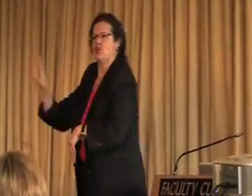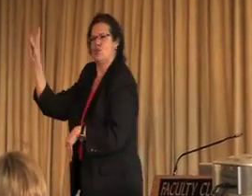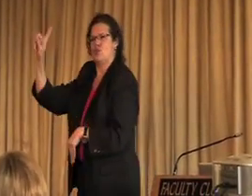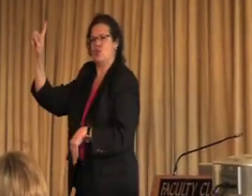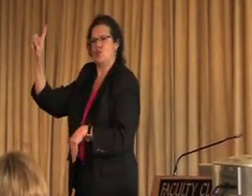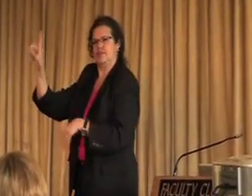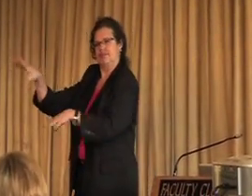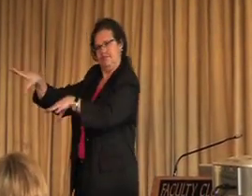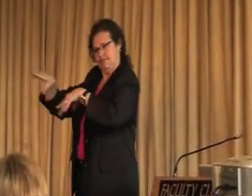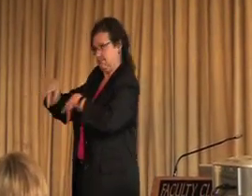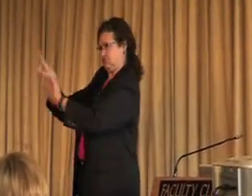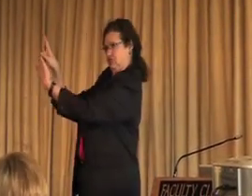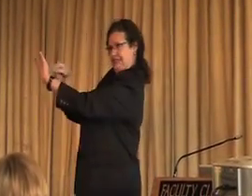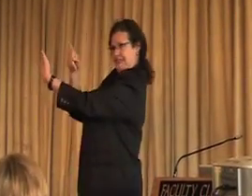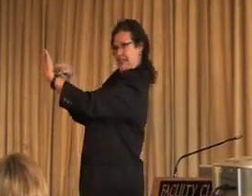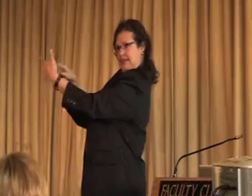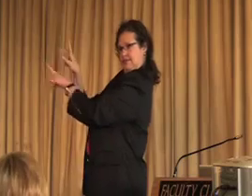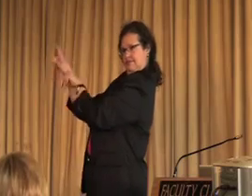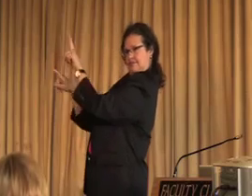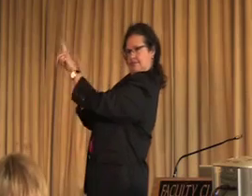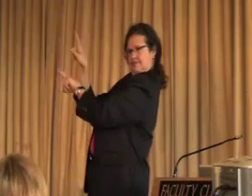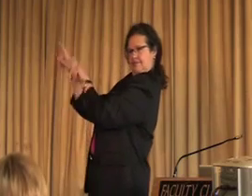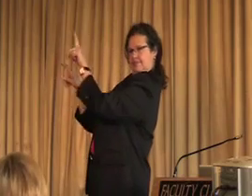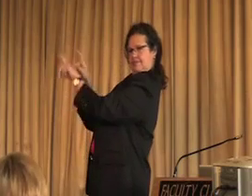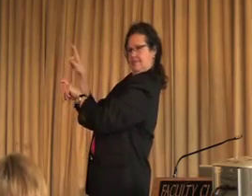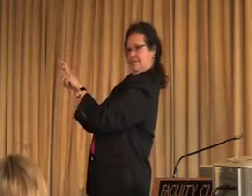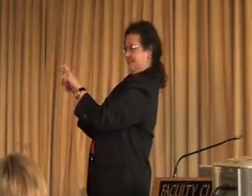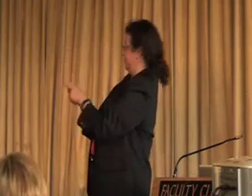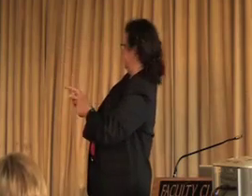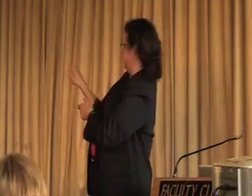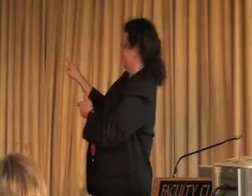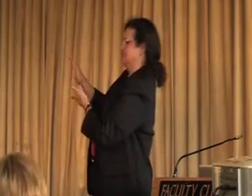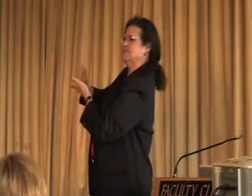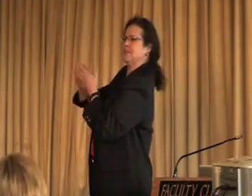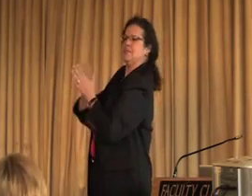is to be questioned and challenged. Don't just take what you know for granted. Make